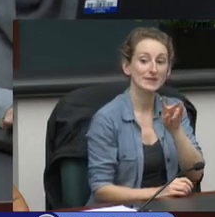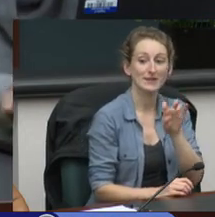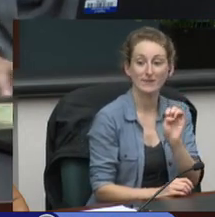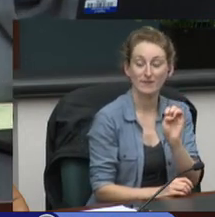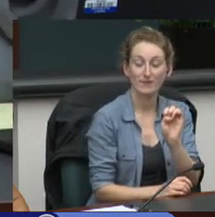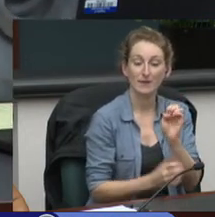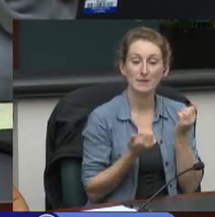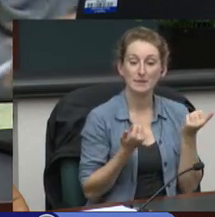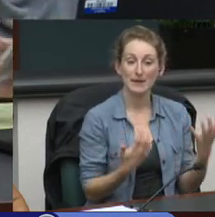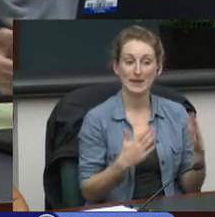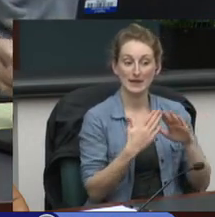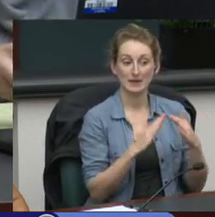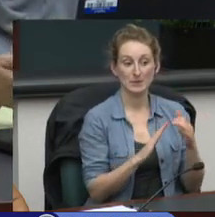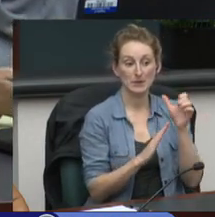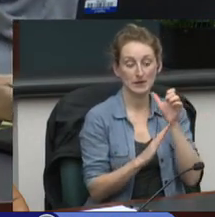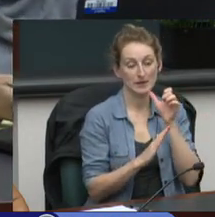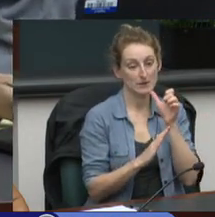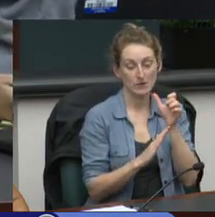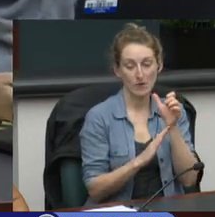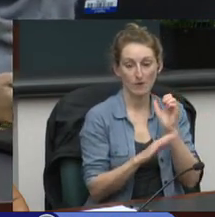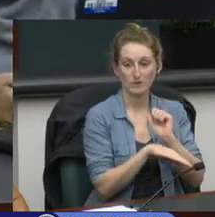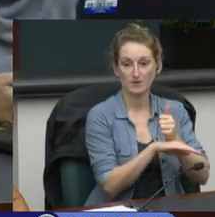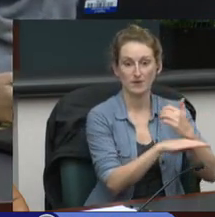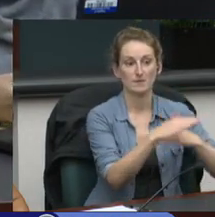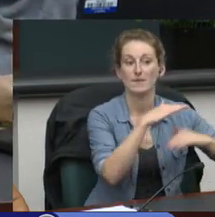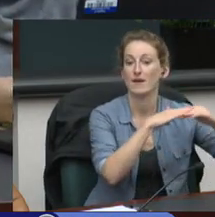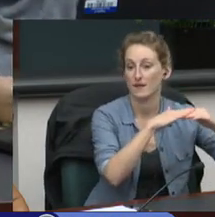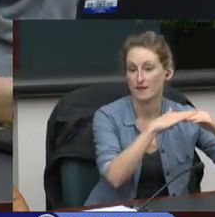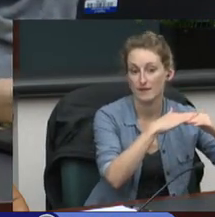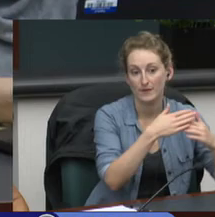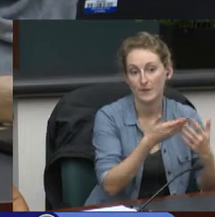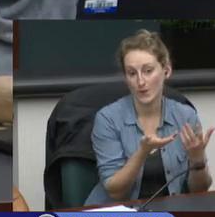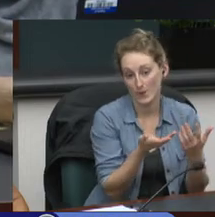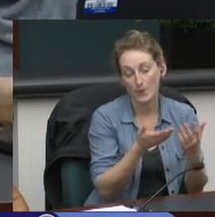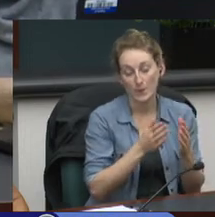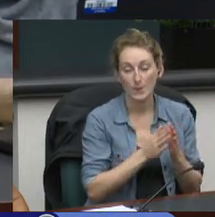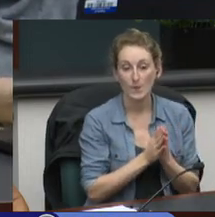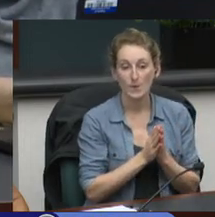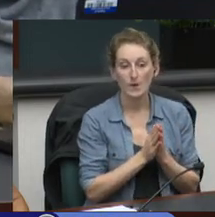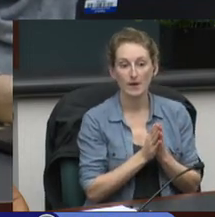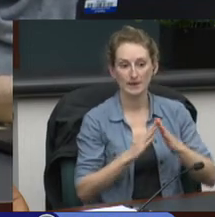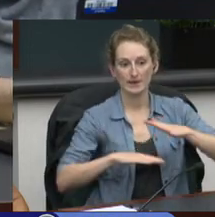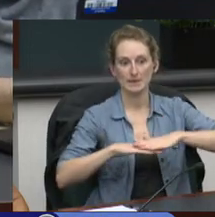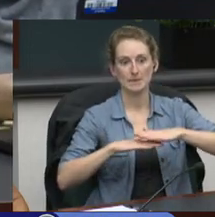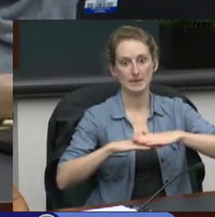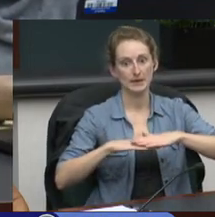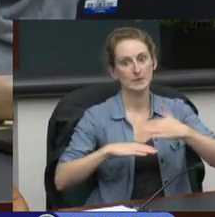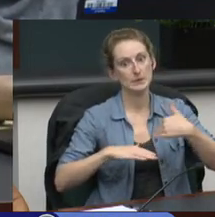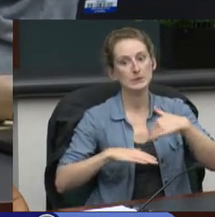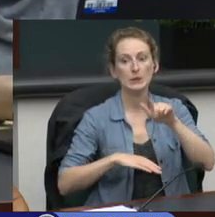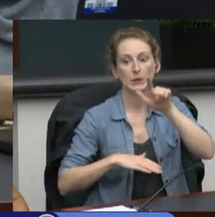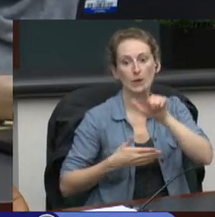maximums we have maximums and the minimum requirements are fairly low